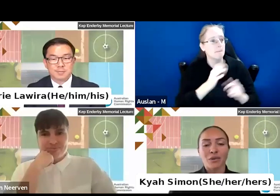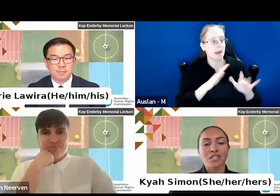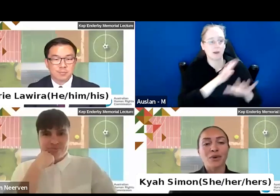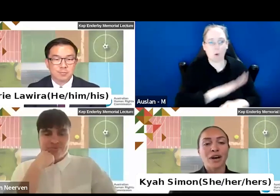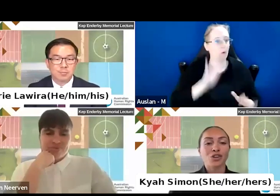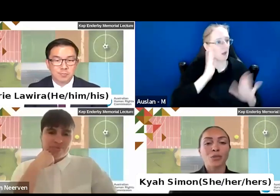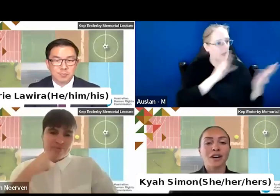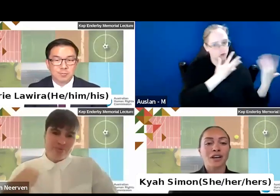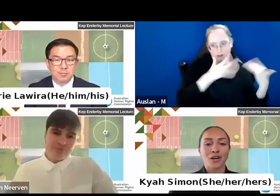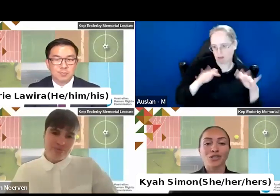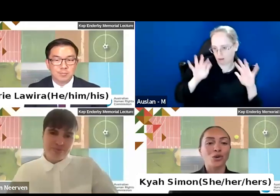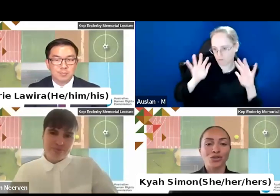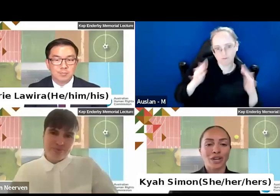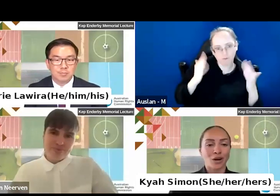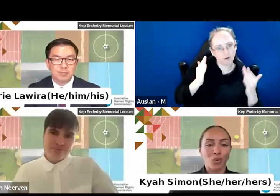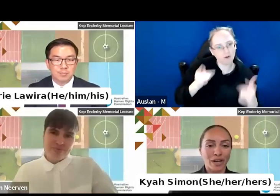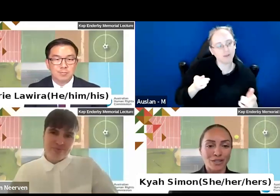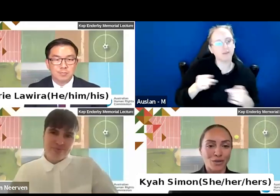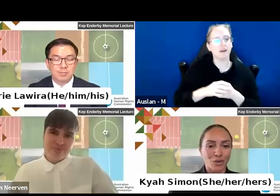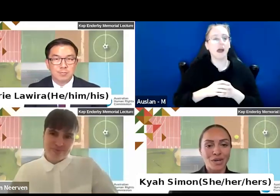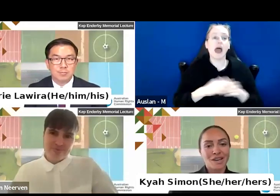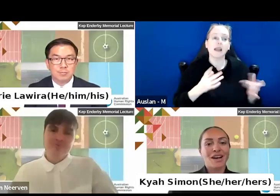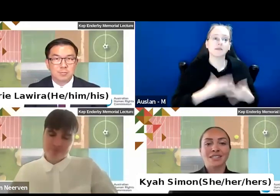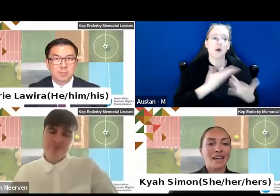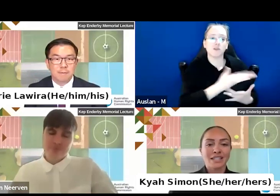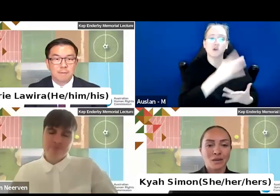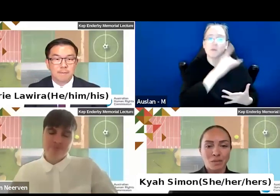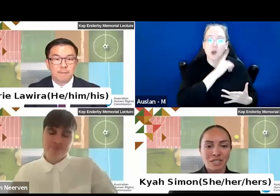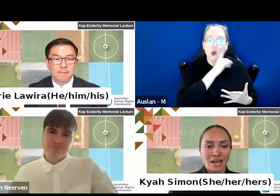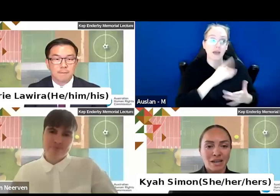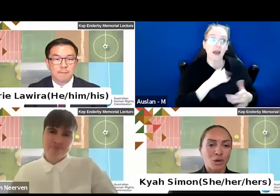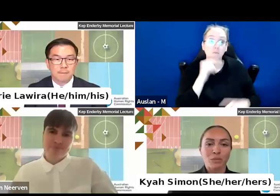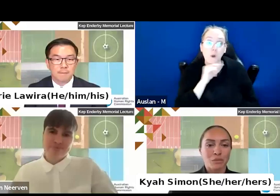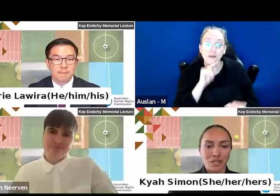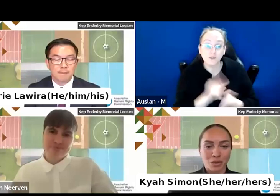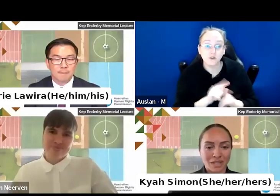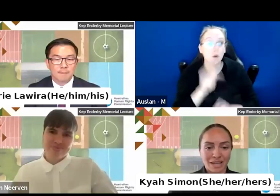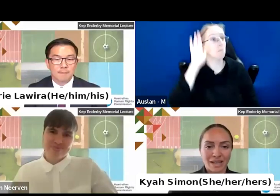inspired so many young girls and also young boys who are saying to their mum and dad, I want to be a matilda one day.